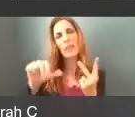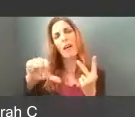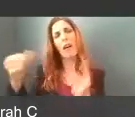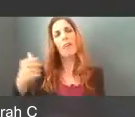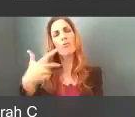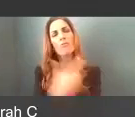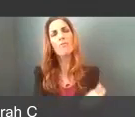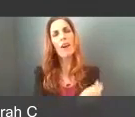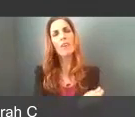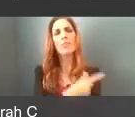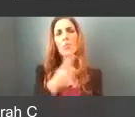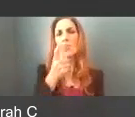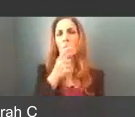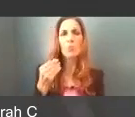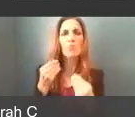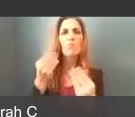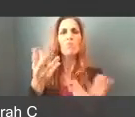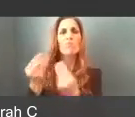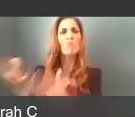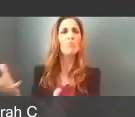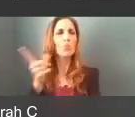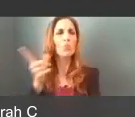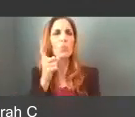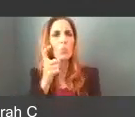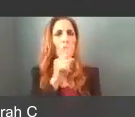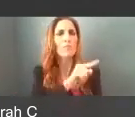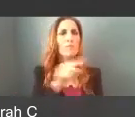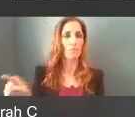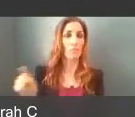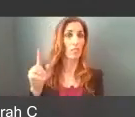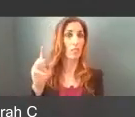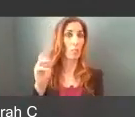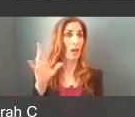in Montgomery County. This is a map that the Pennsylvania Department of Health updates